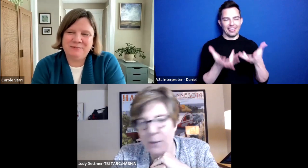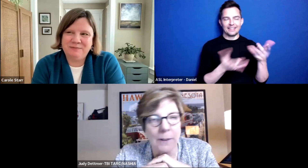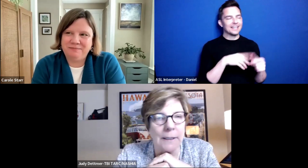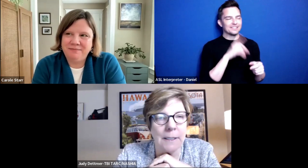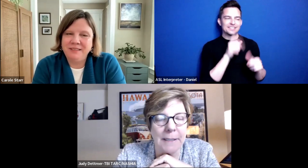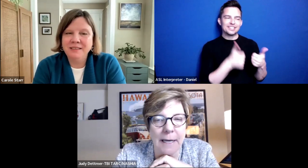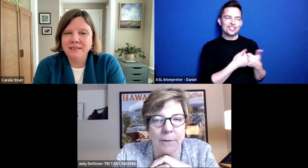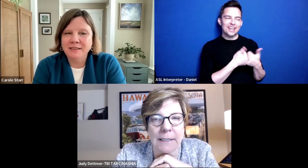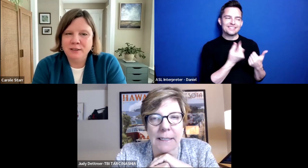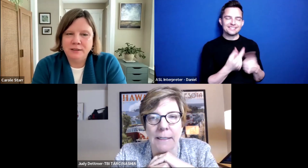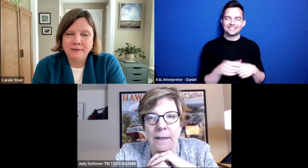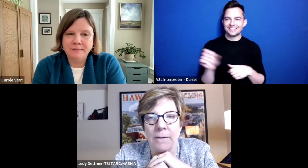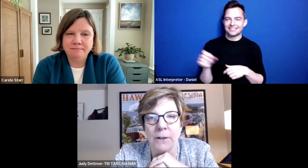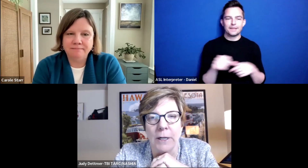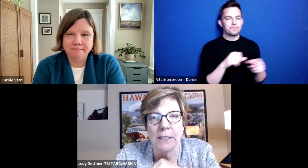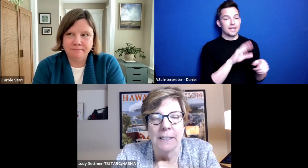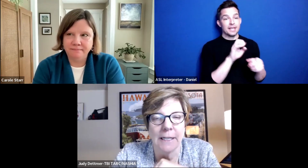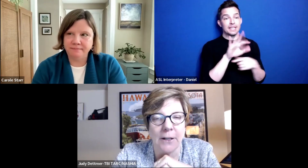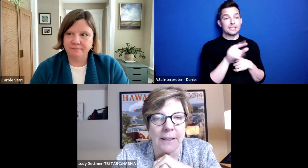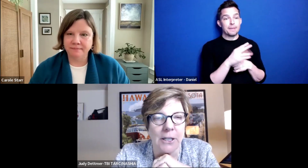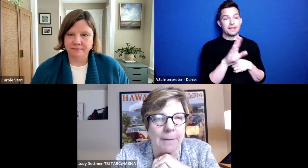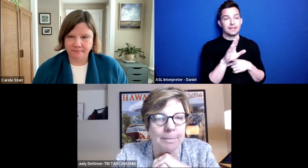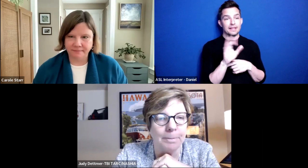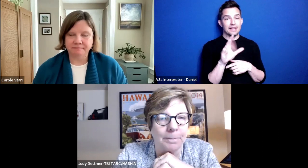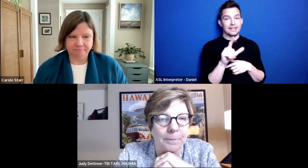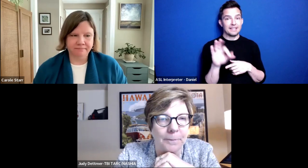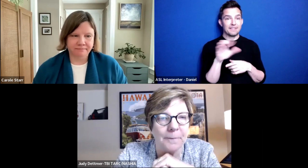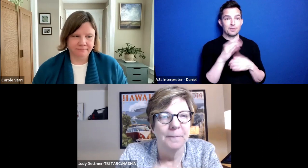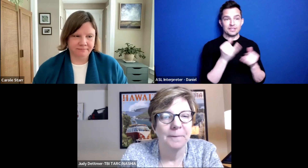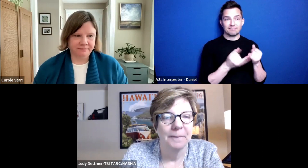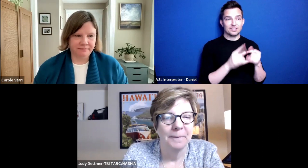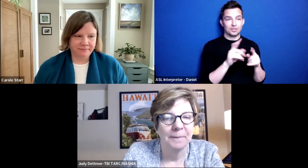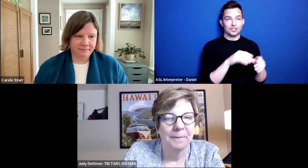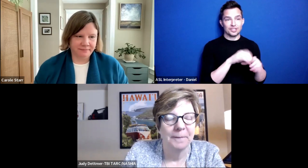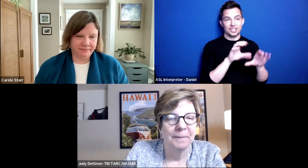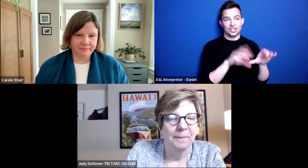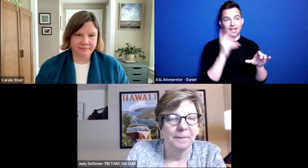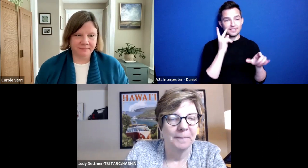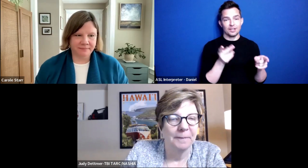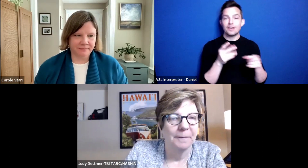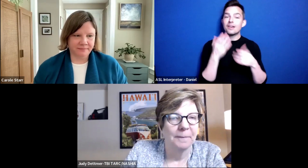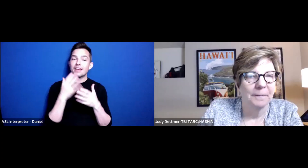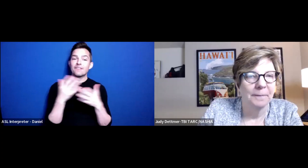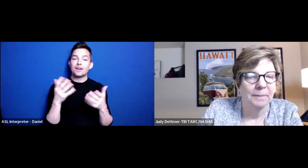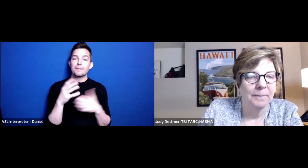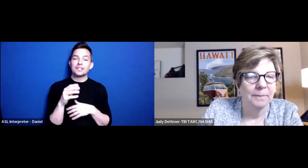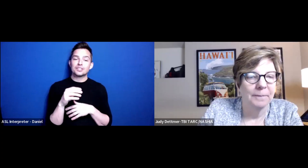So Elizabeth, that was the end of the questions that I saw in the chat. Elizabeth Leef: Thank you very much, Maria. I think at this